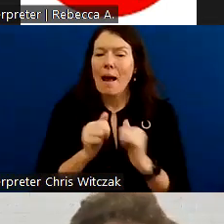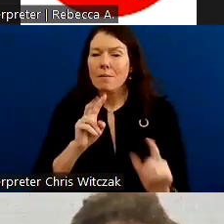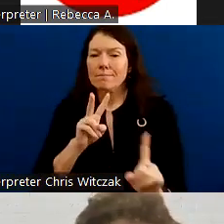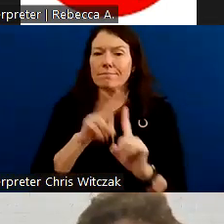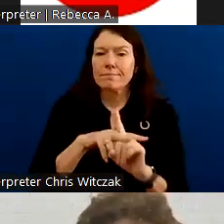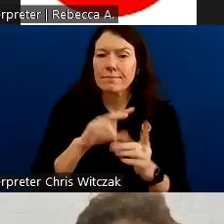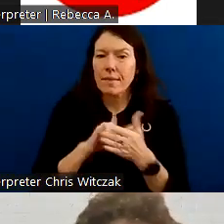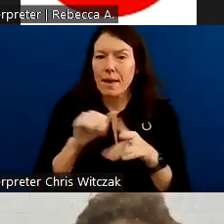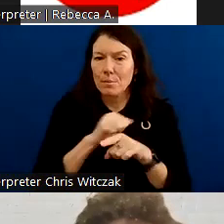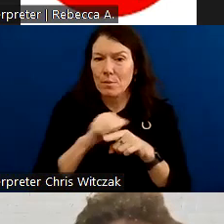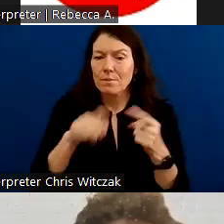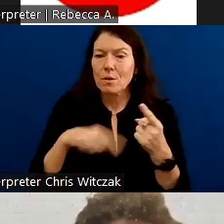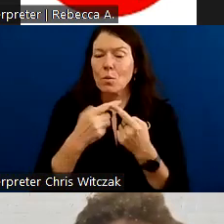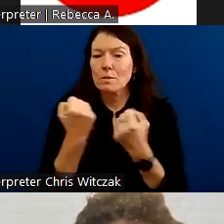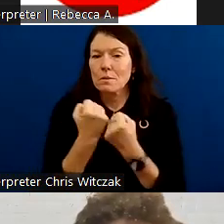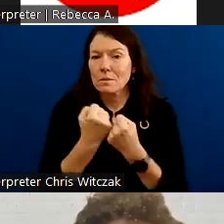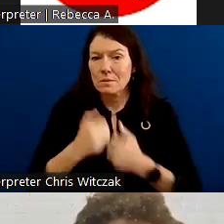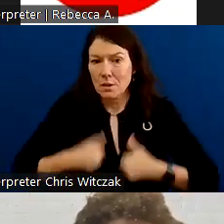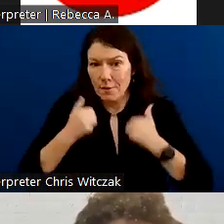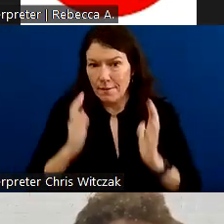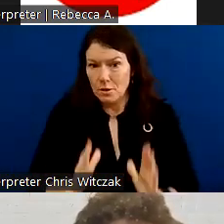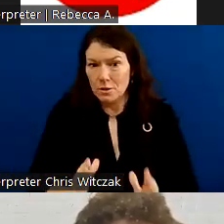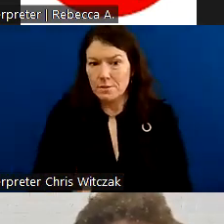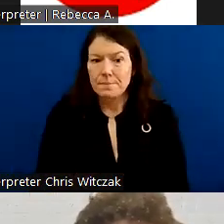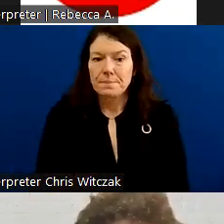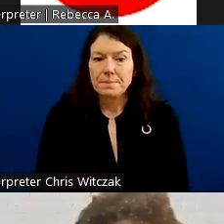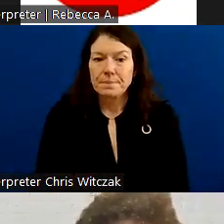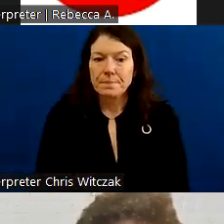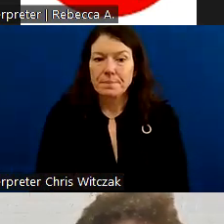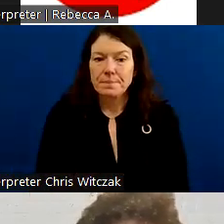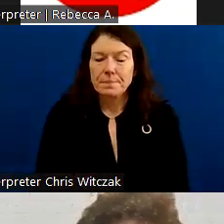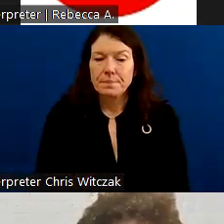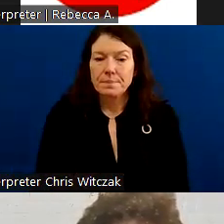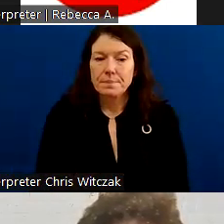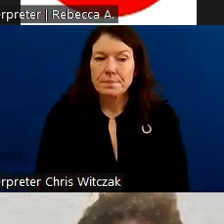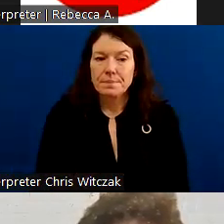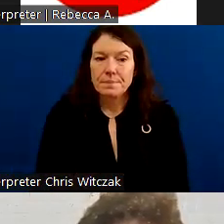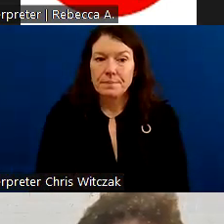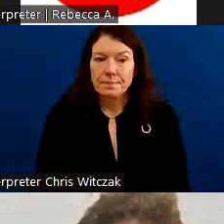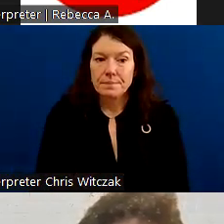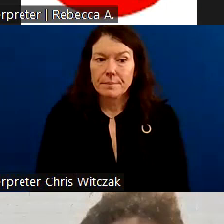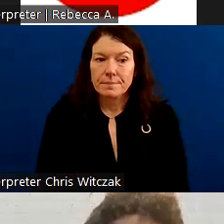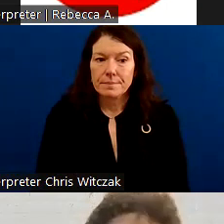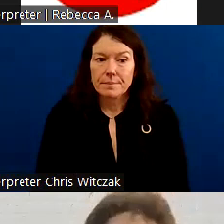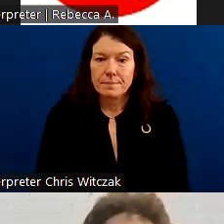when supporting survivors